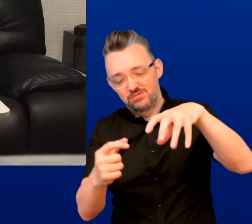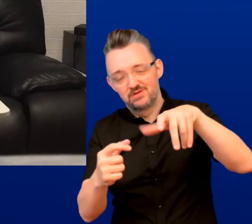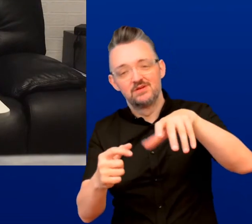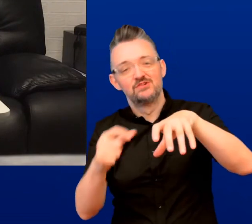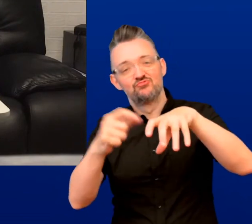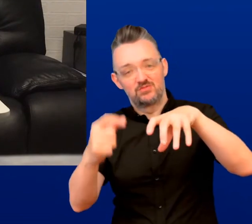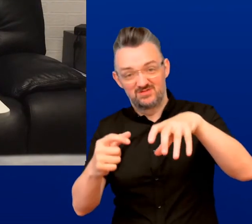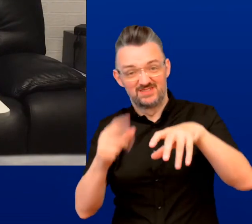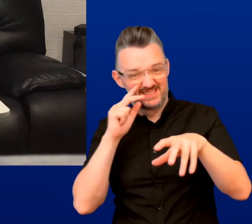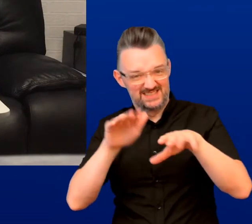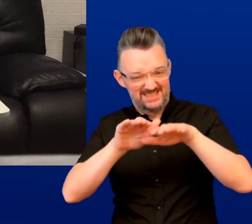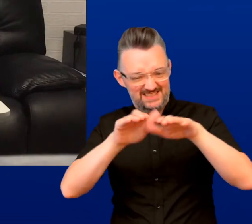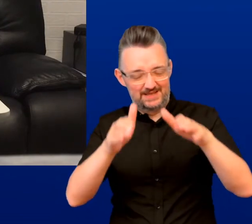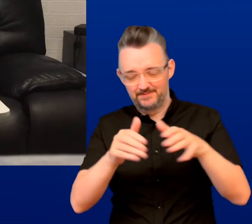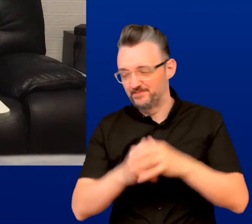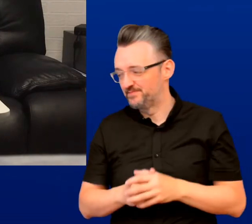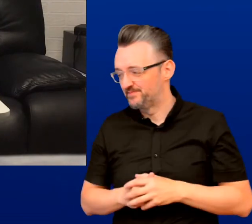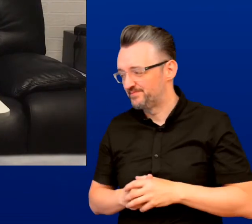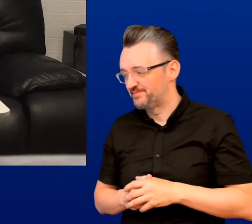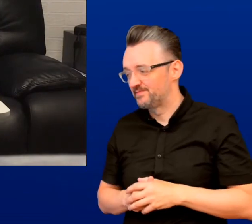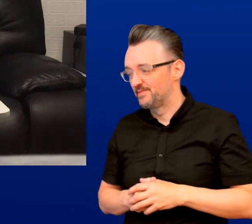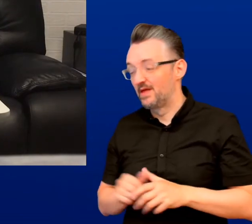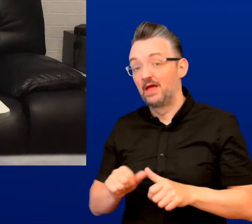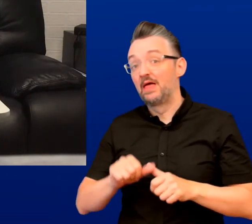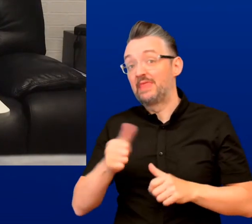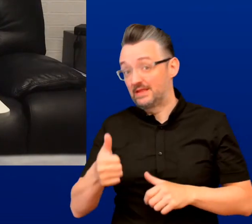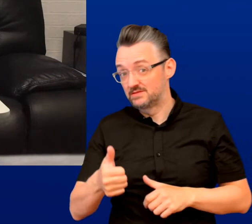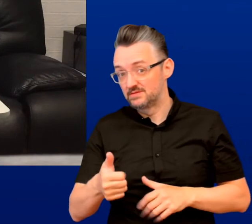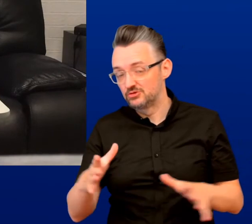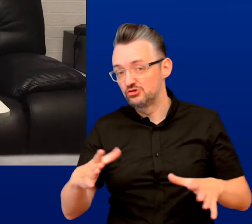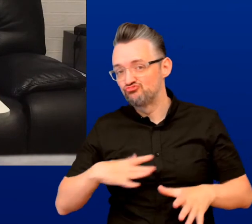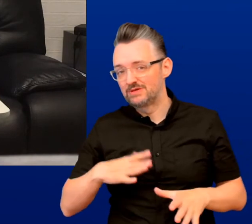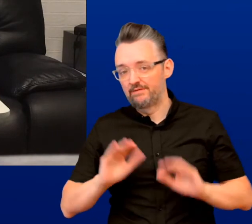got a little bit there to do and then we're ready to do the